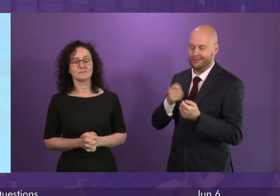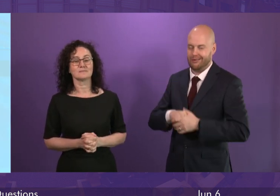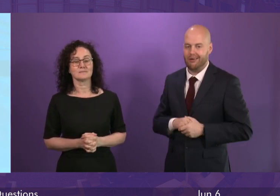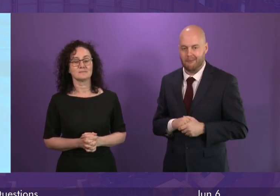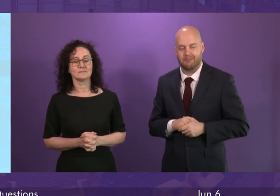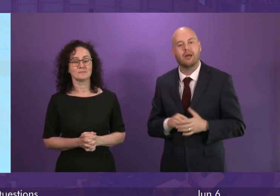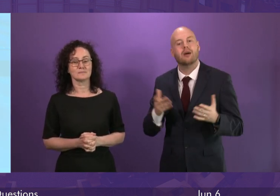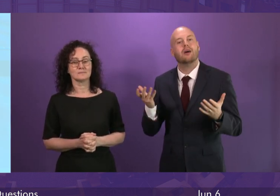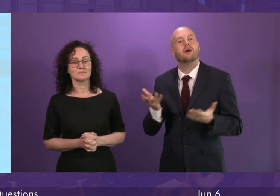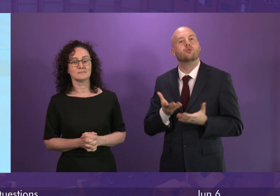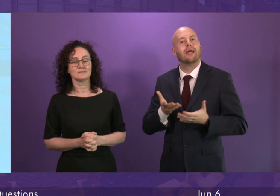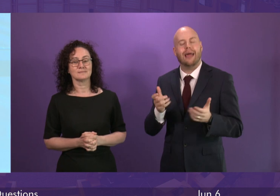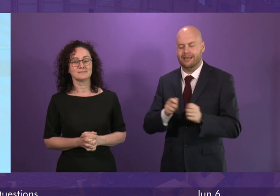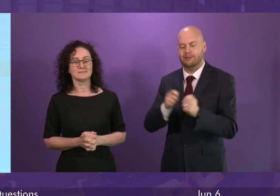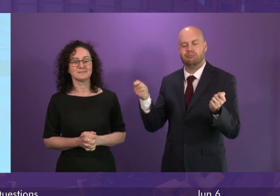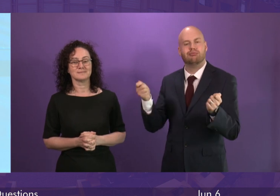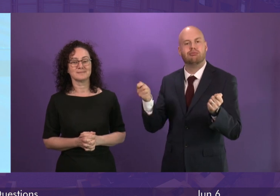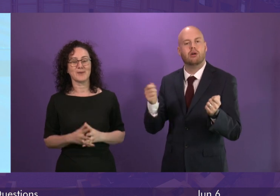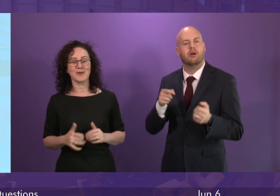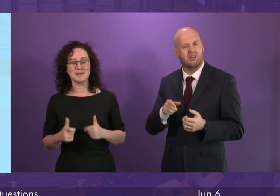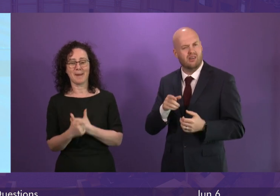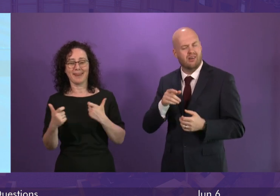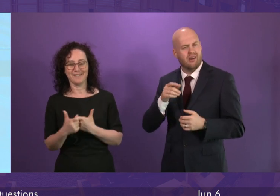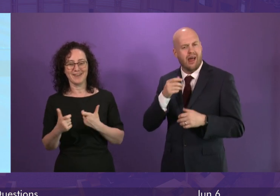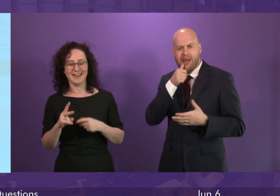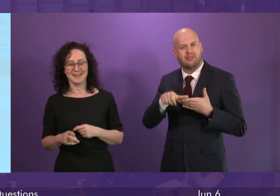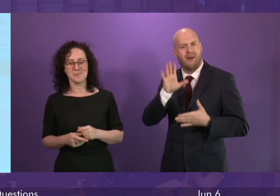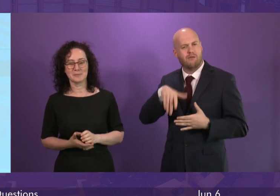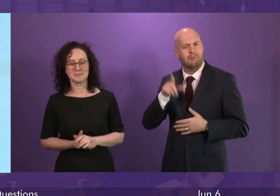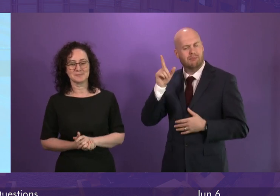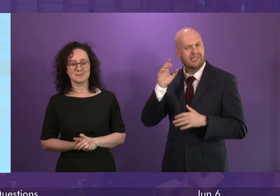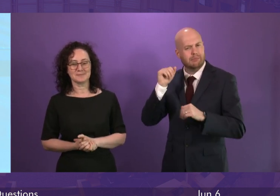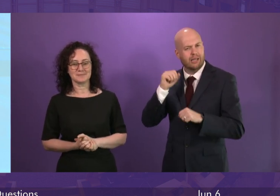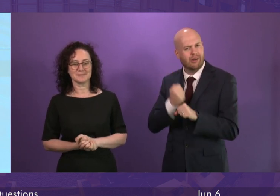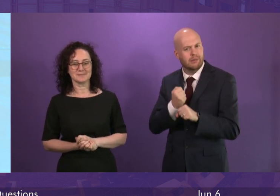the Spanish Government confirming that it “will not block an independent Scotland’s